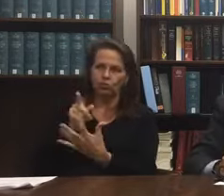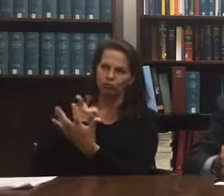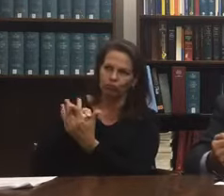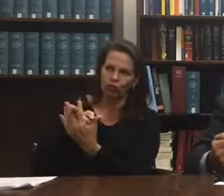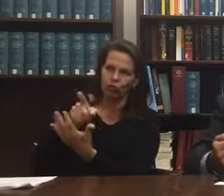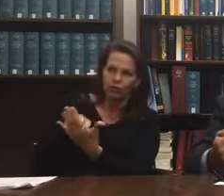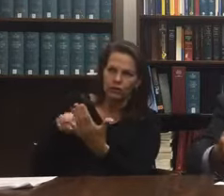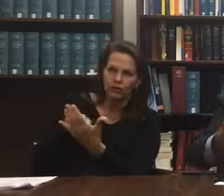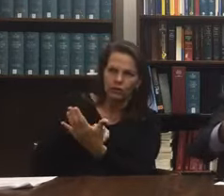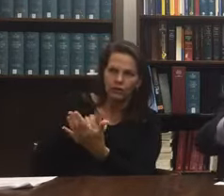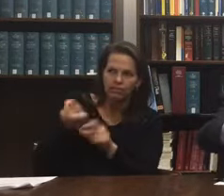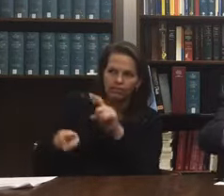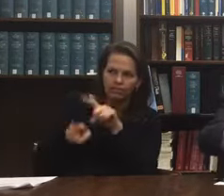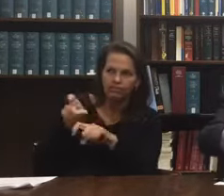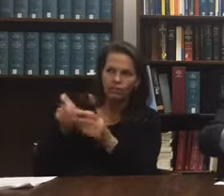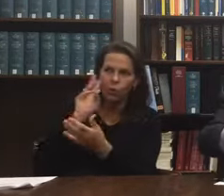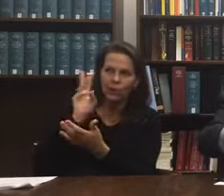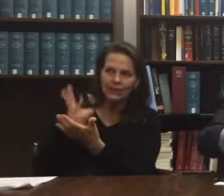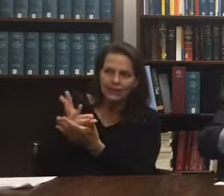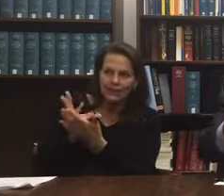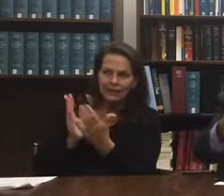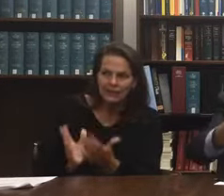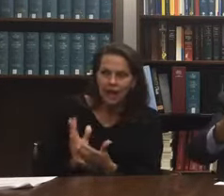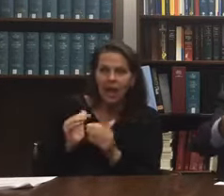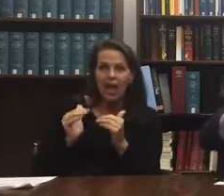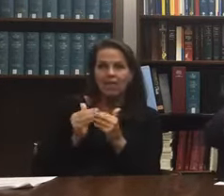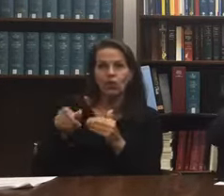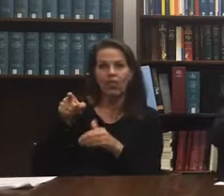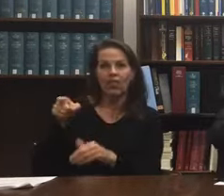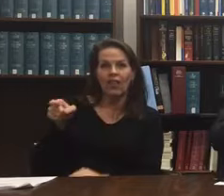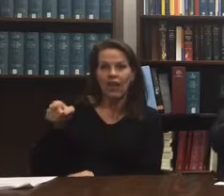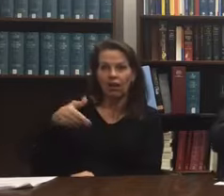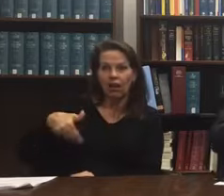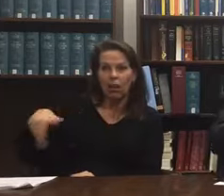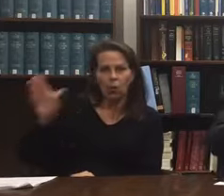after one of their witnesses goes we would cross-examine that individual